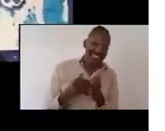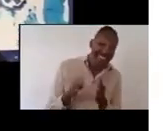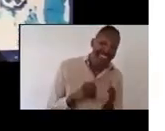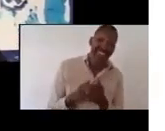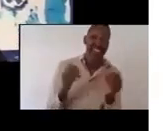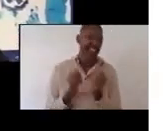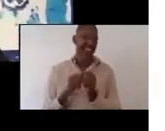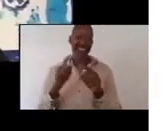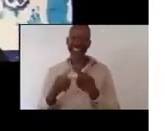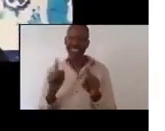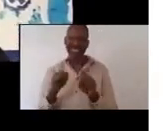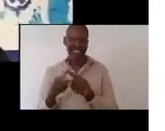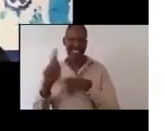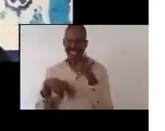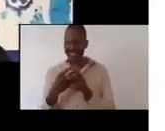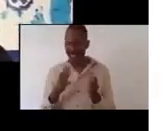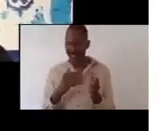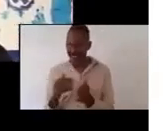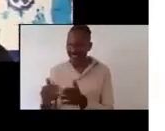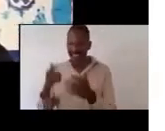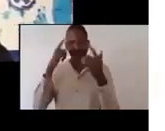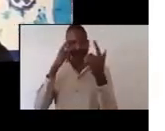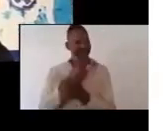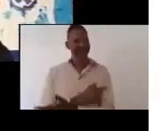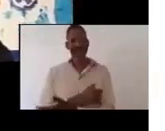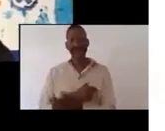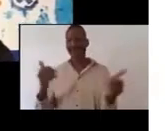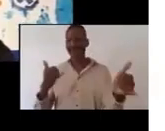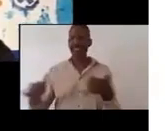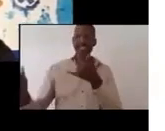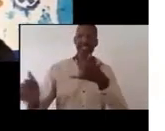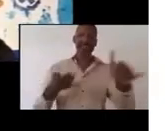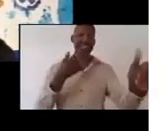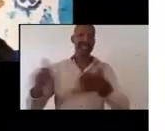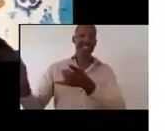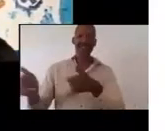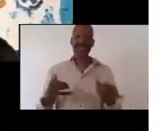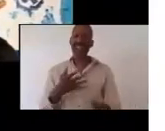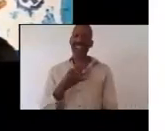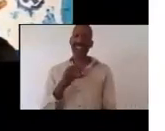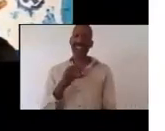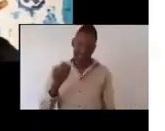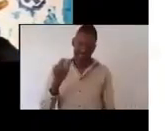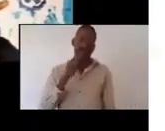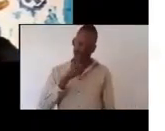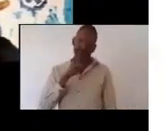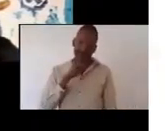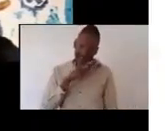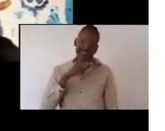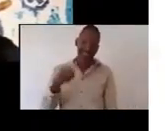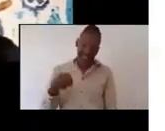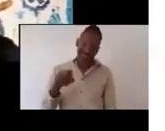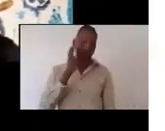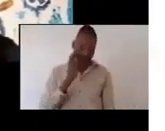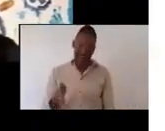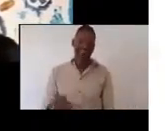These activities provide opportunities to explore, play, and yes, get a little messy.